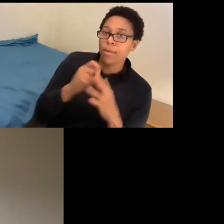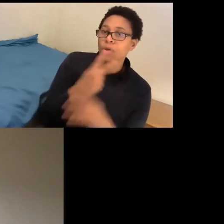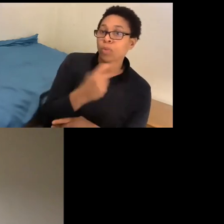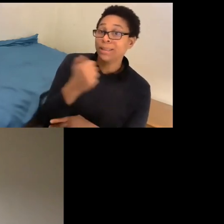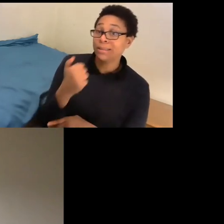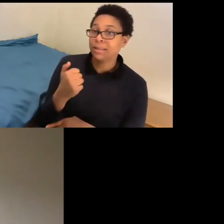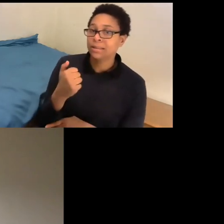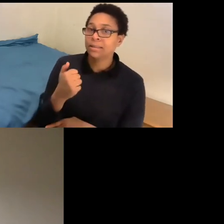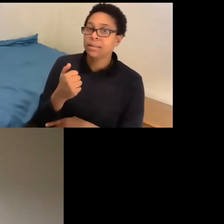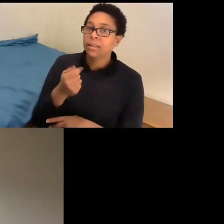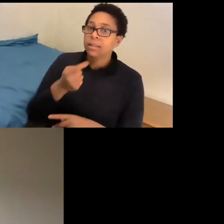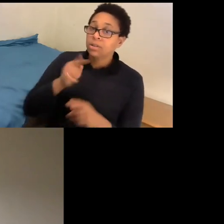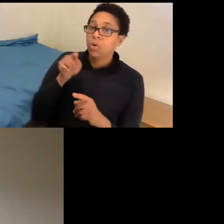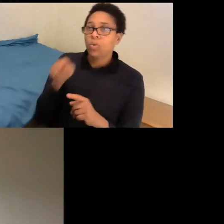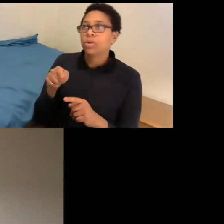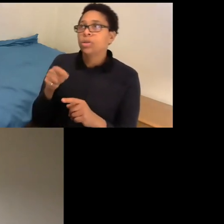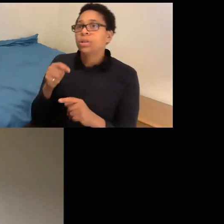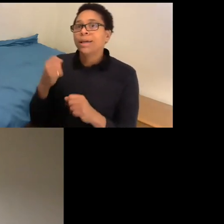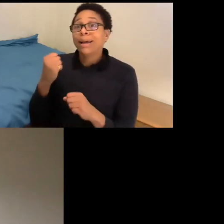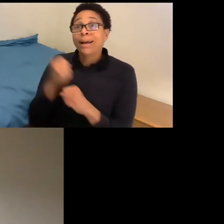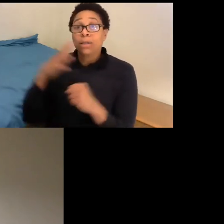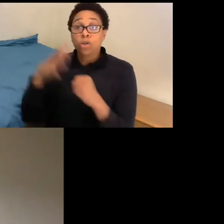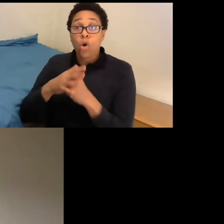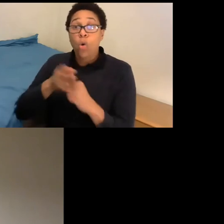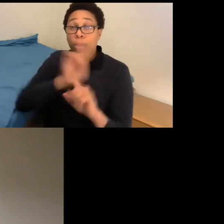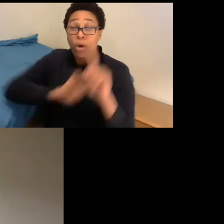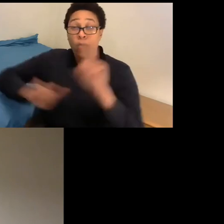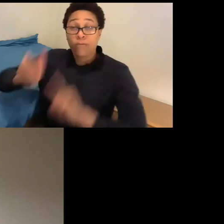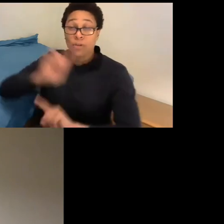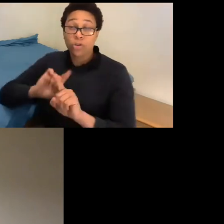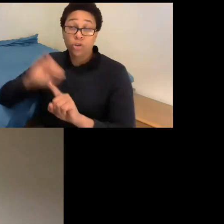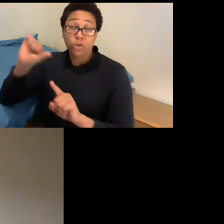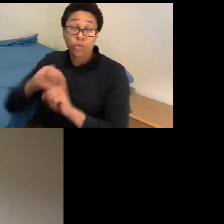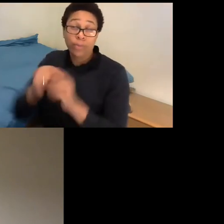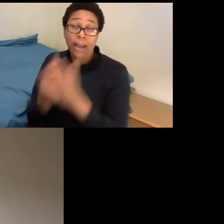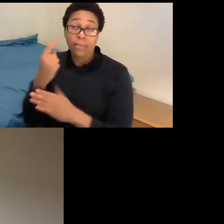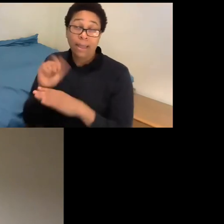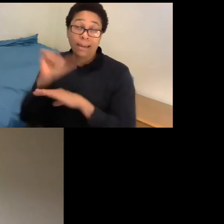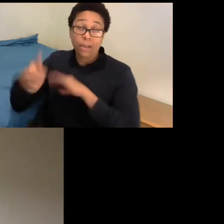change in Glasgow that's taking place next year. So it's really